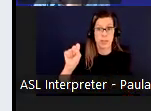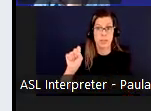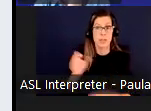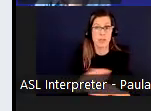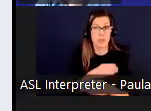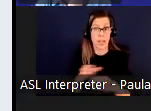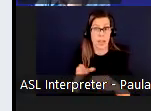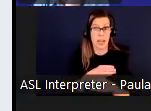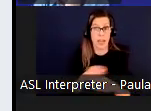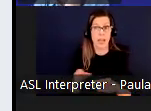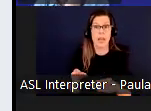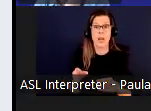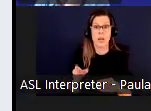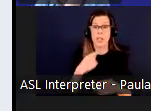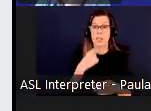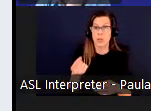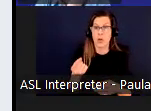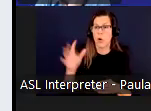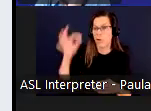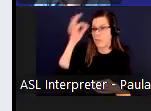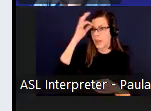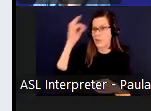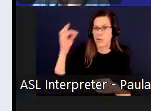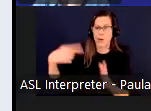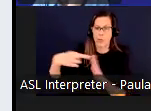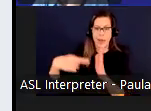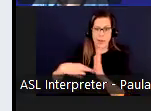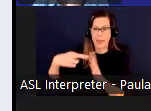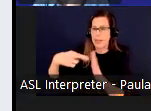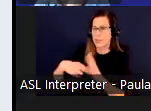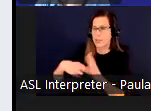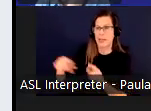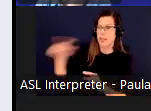with the federal regulations, they don't allow this either.